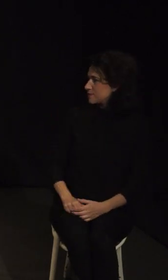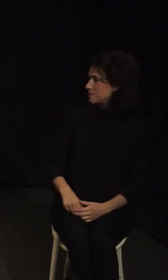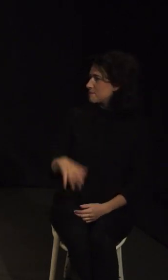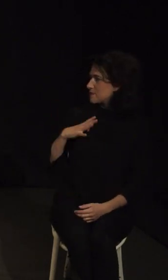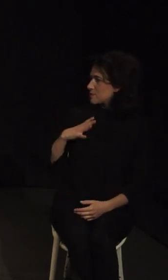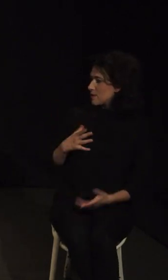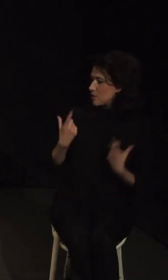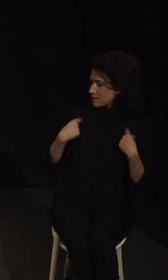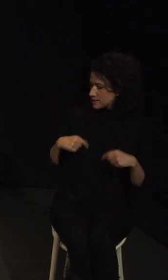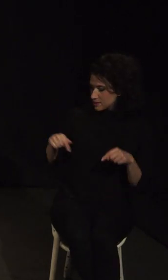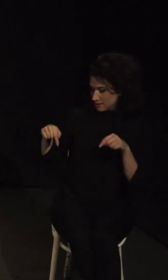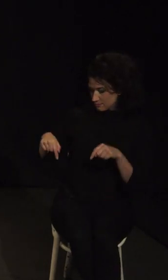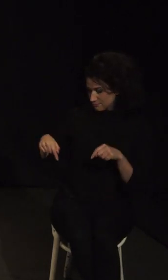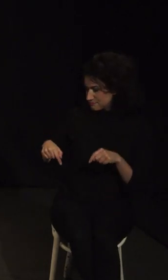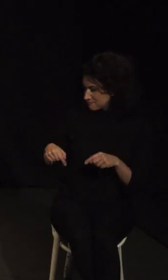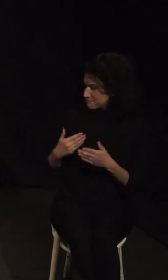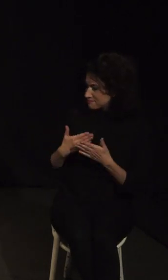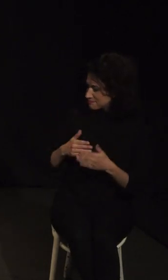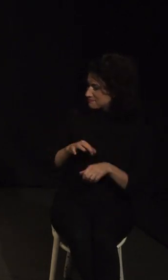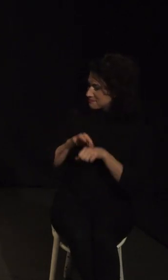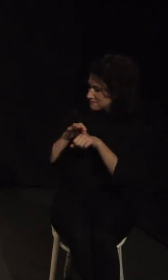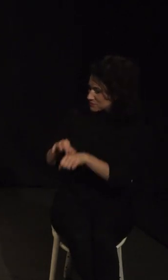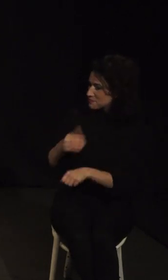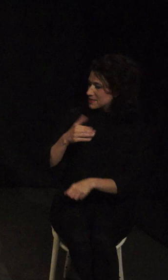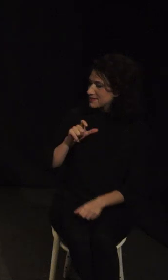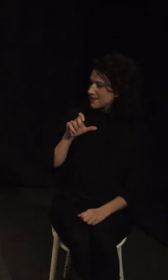and for bringing Mickiewicz with her.